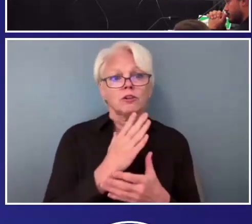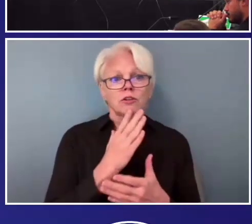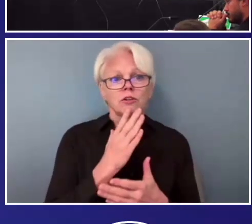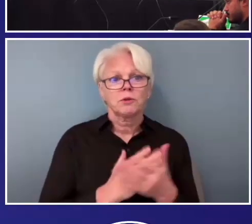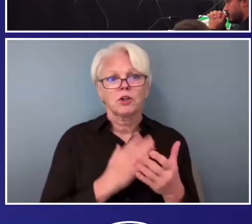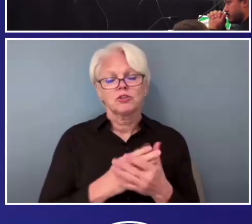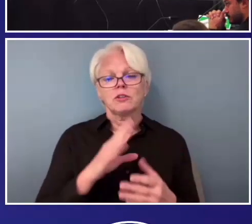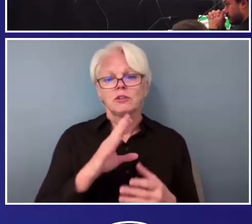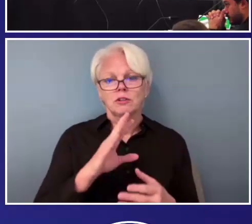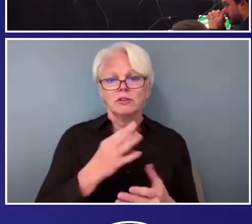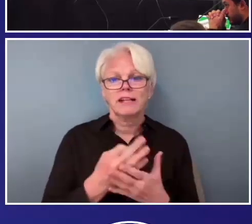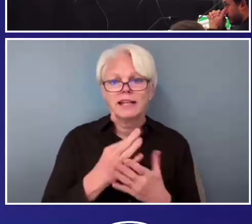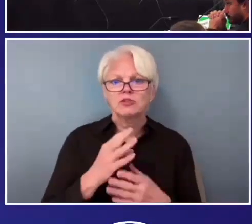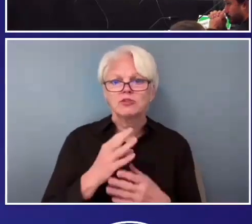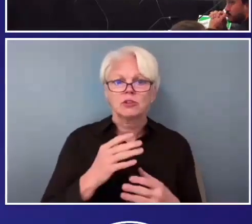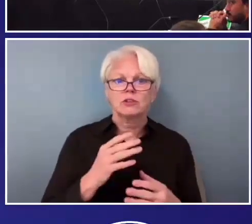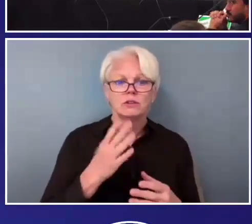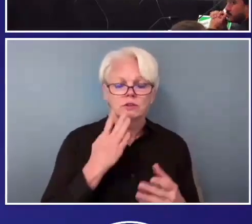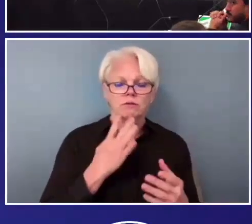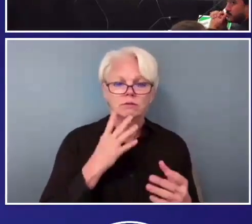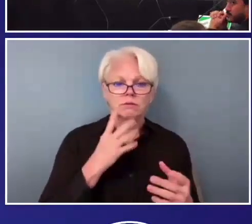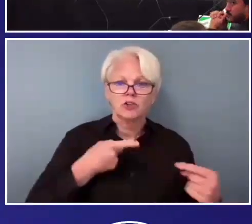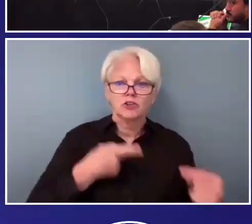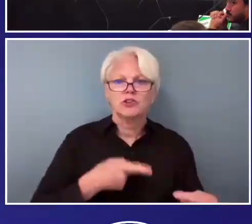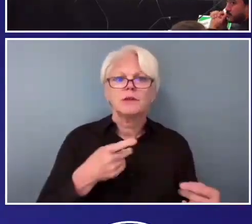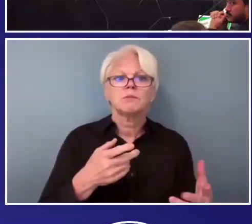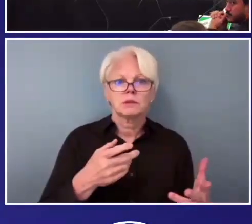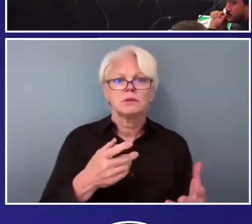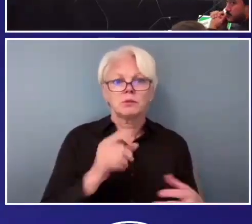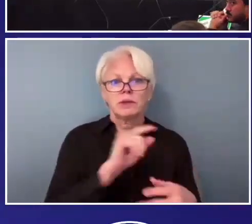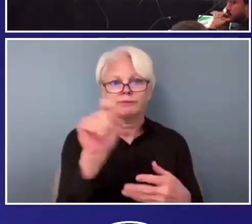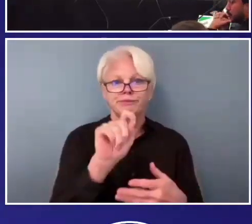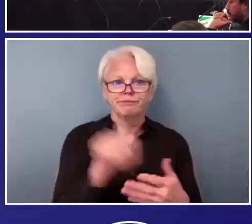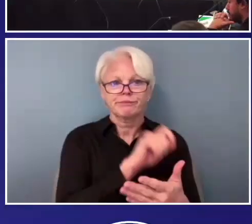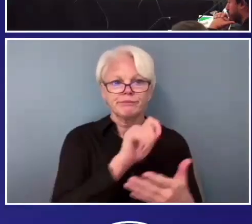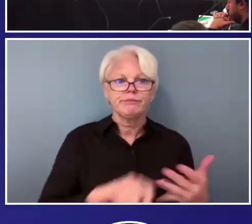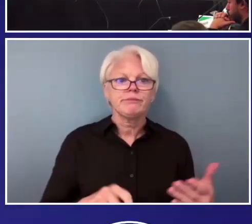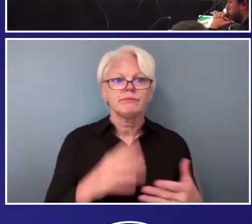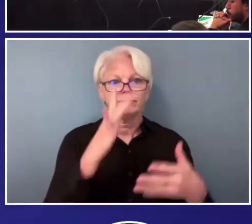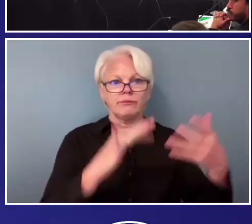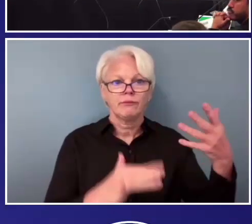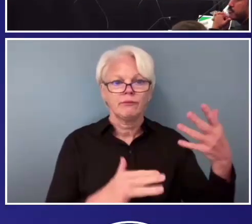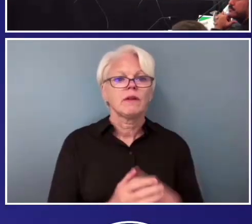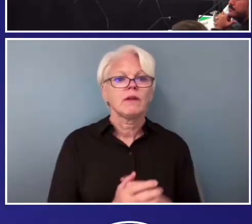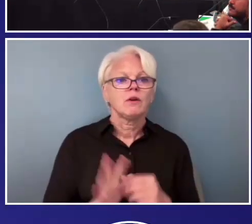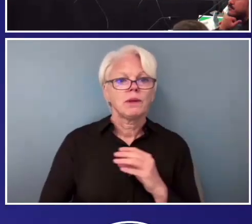the way through. We've added for the